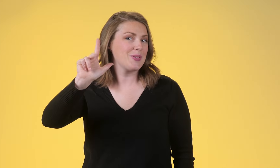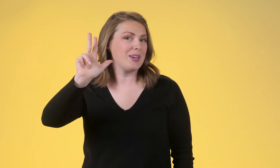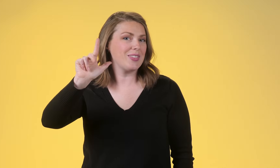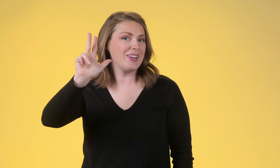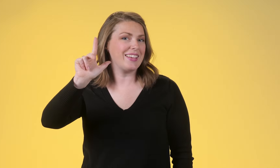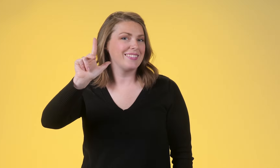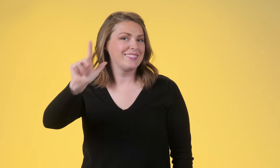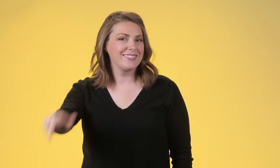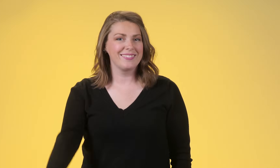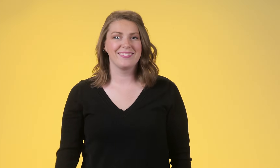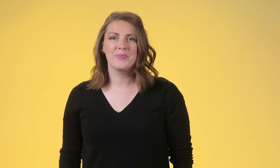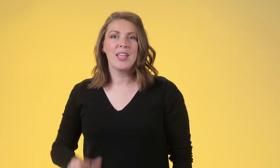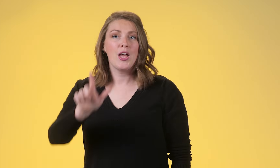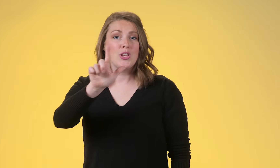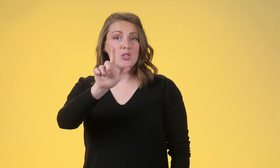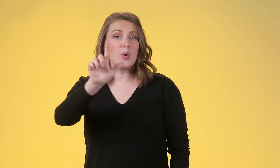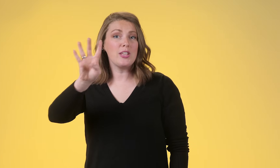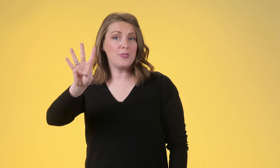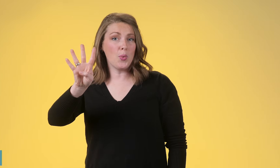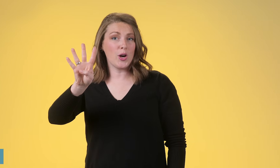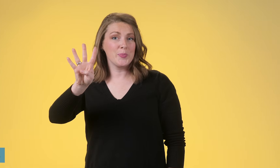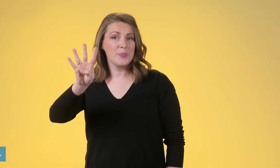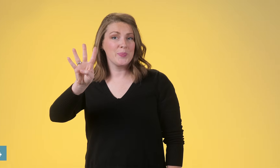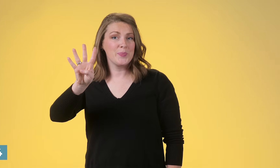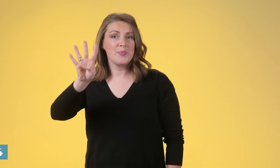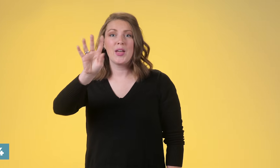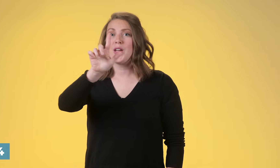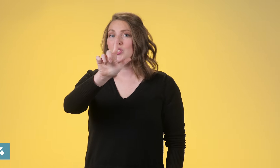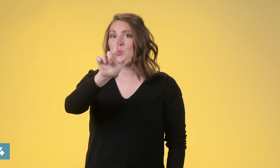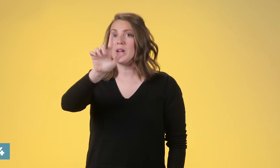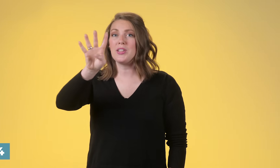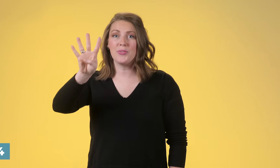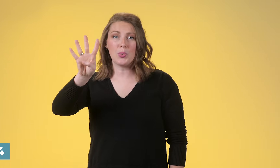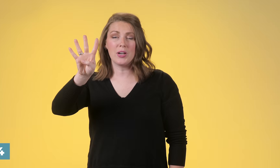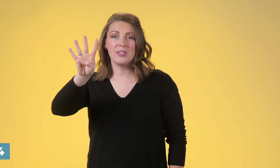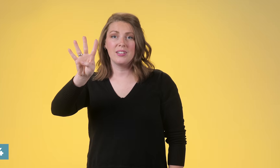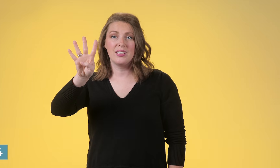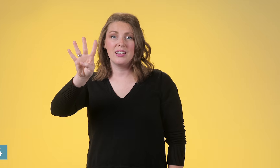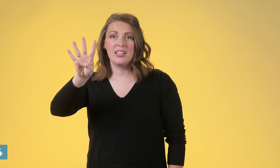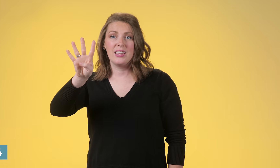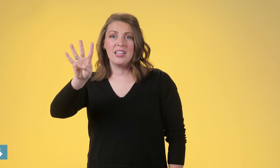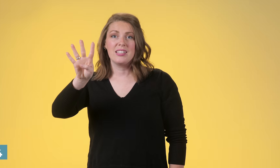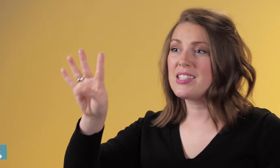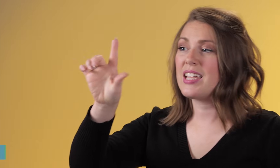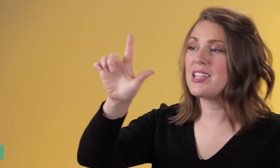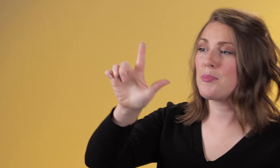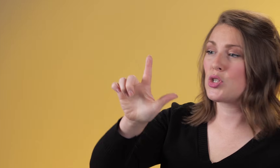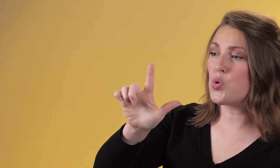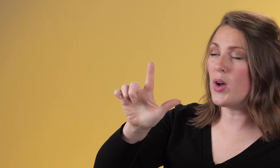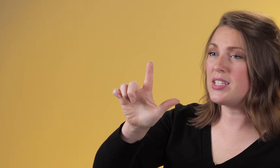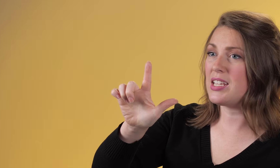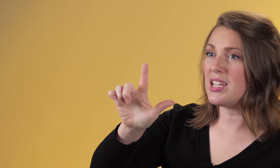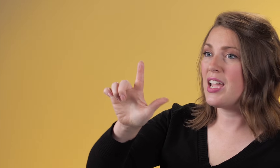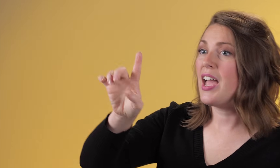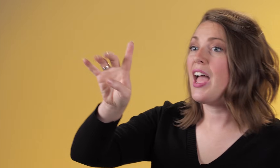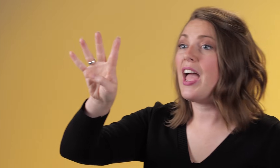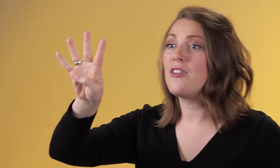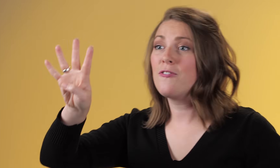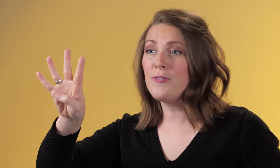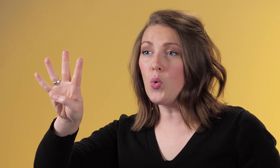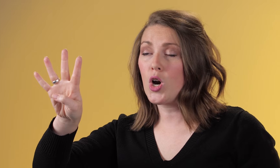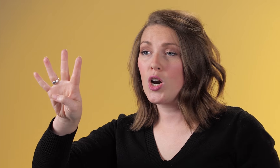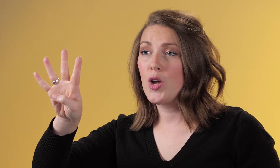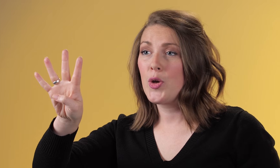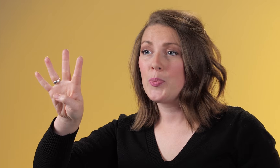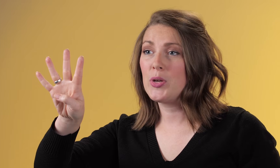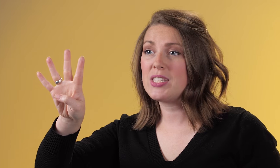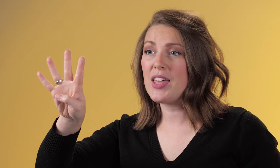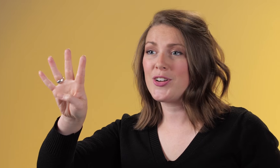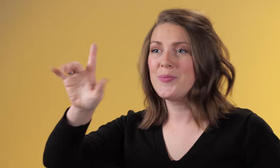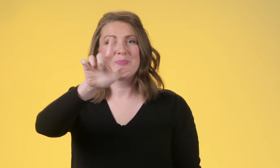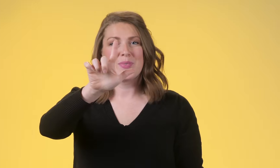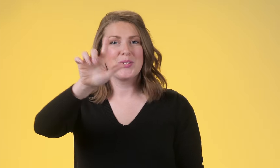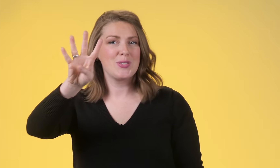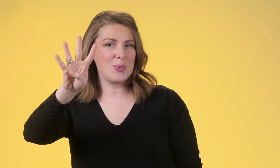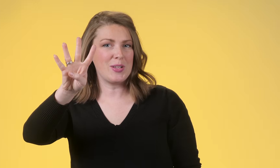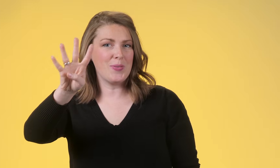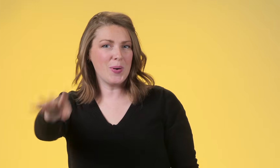23. Twenty-four, twenty-four it's like the number 20 and 4 put together 24.